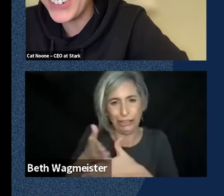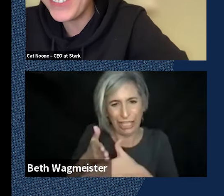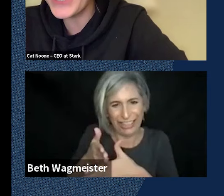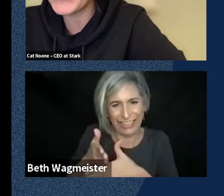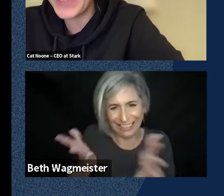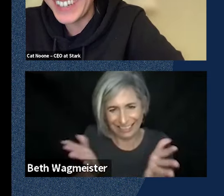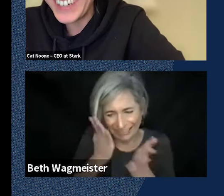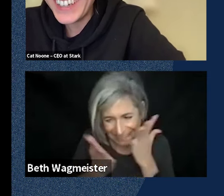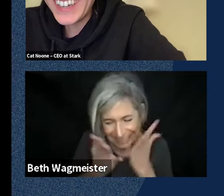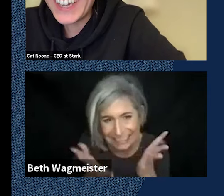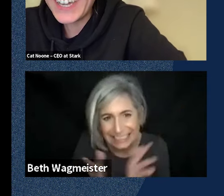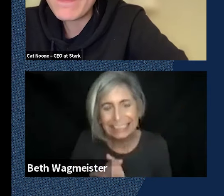So we'll do that.